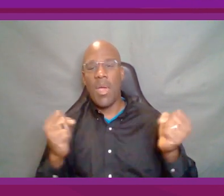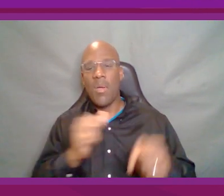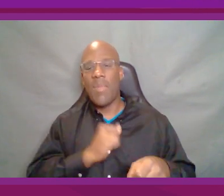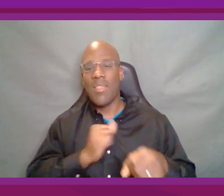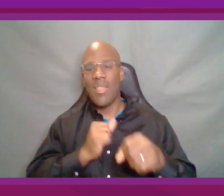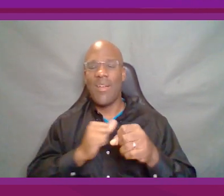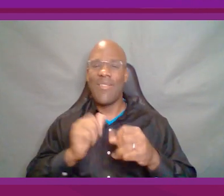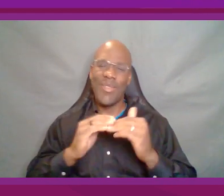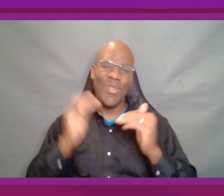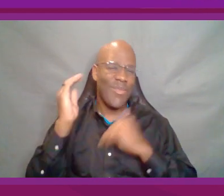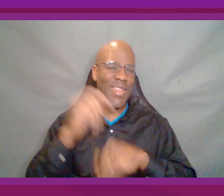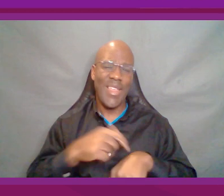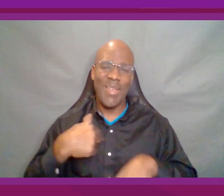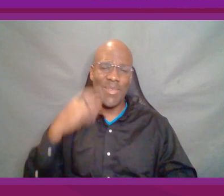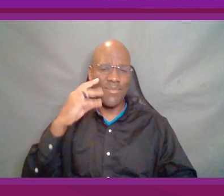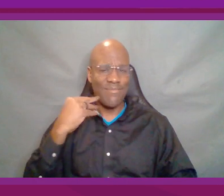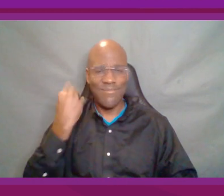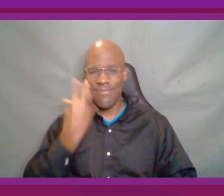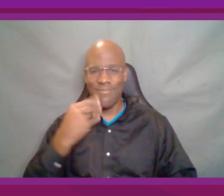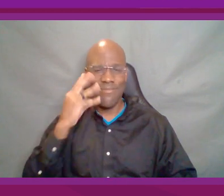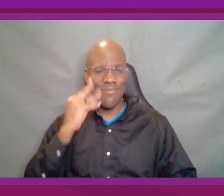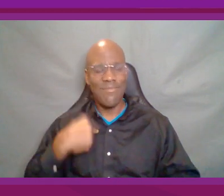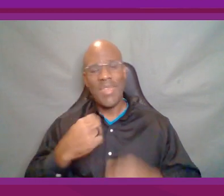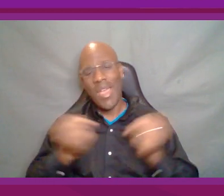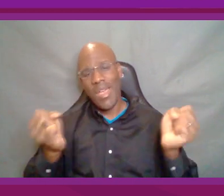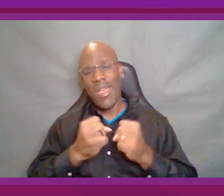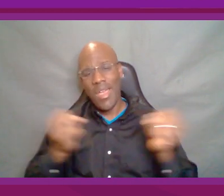already, so it outs to myself again and I shouldn't have to do that.